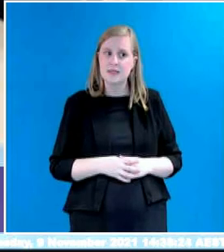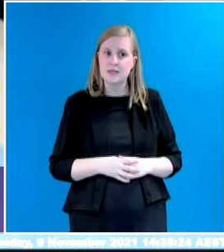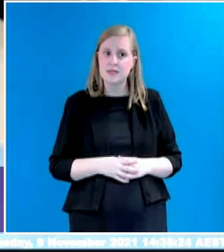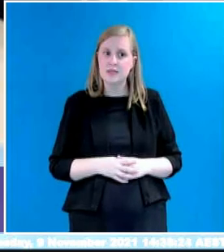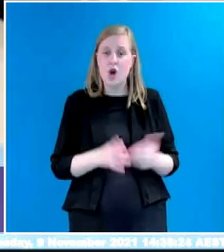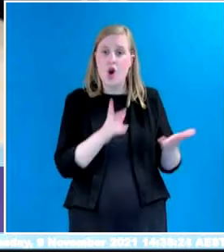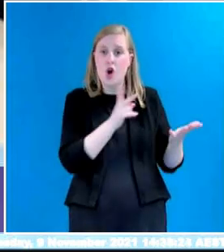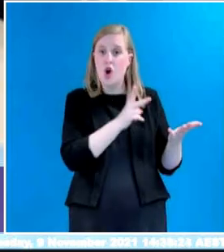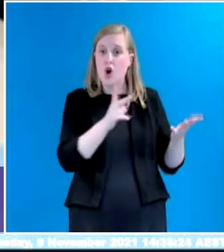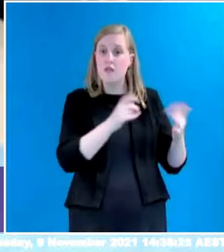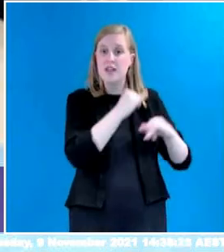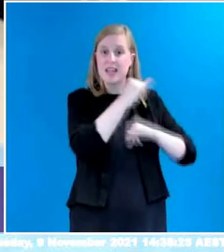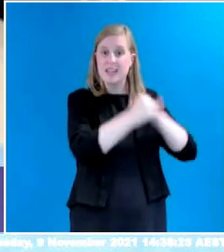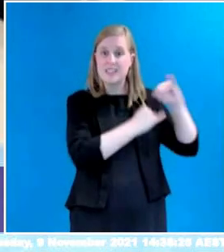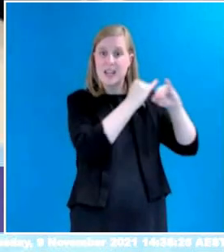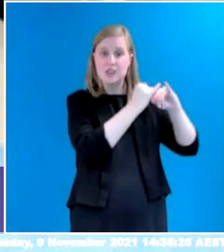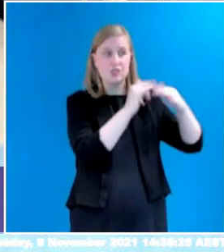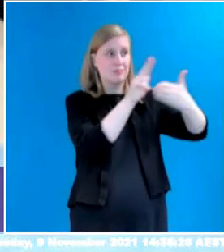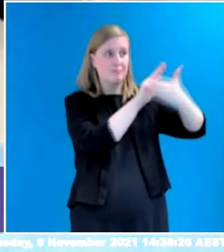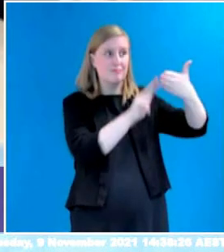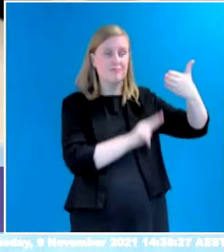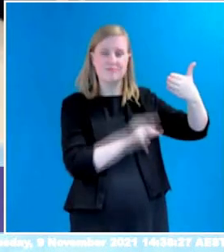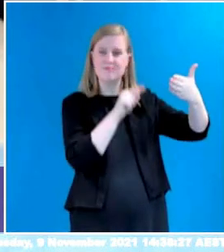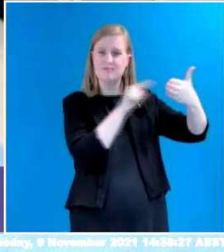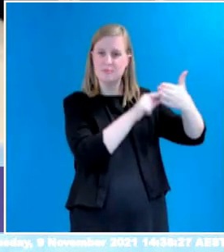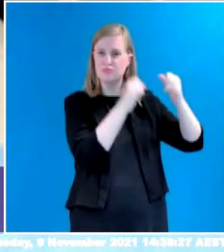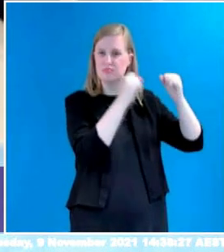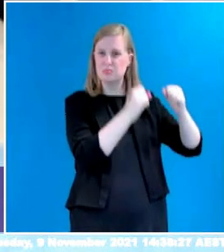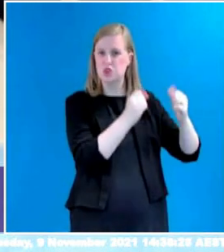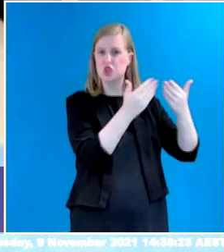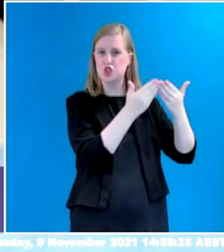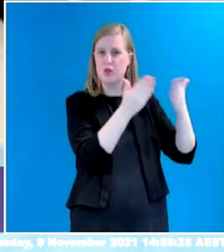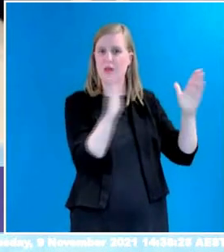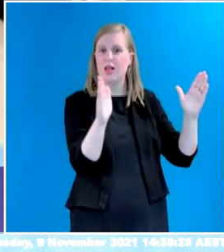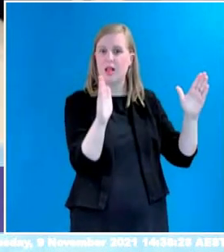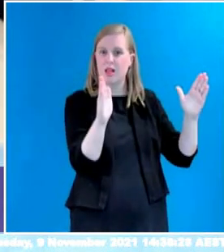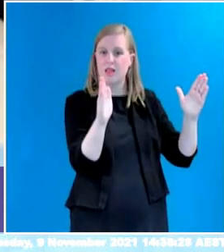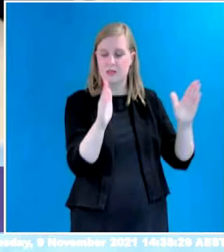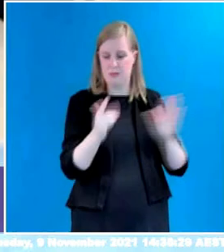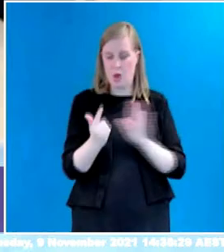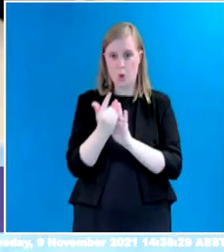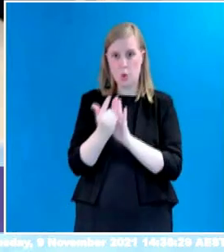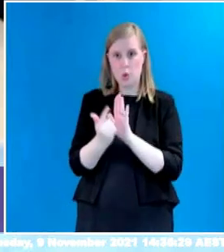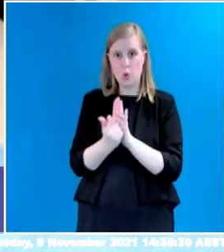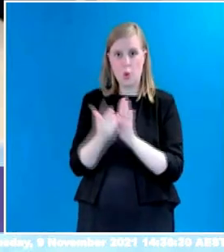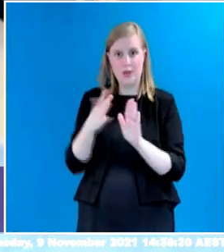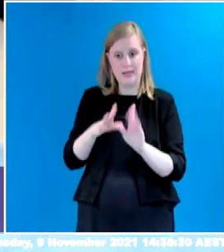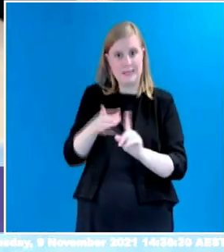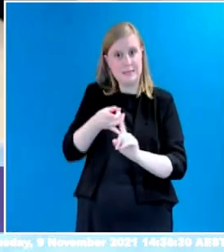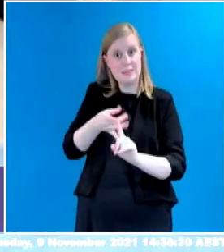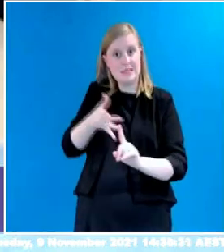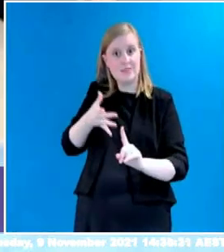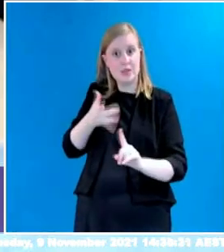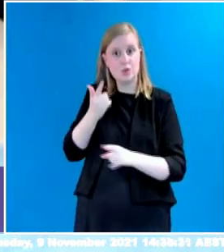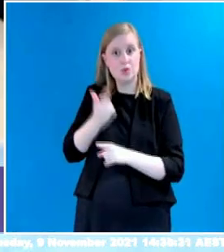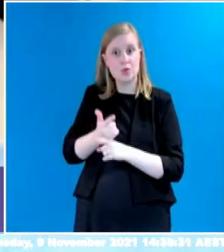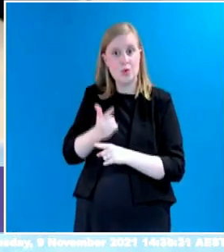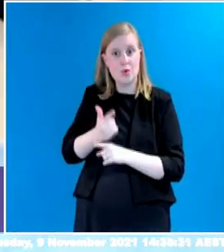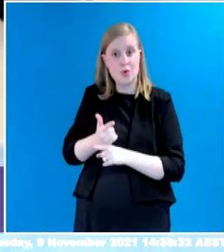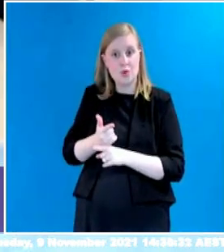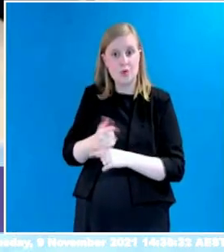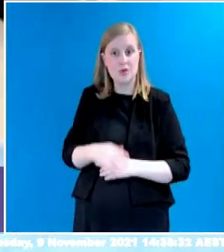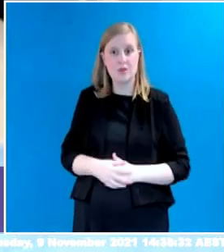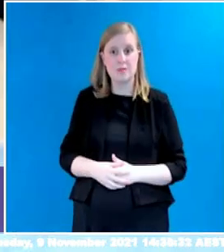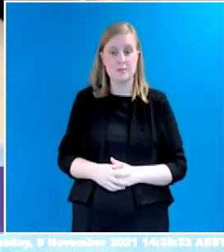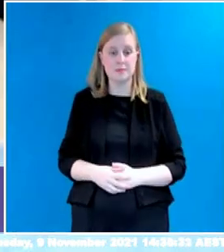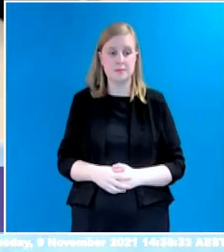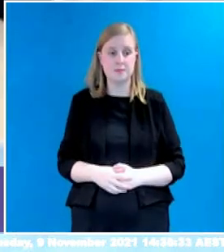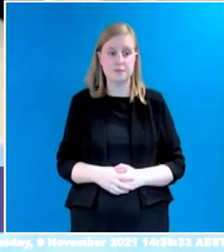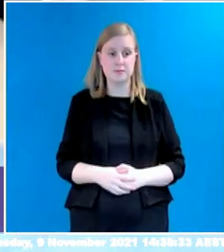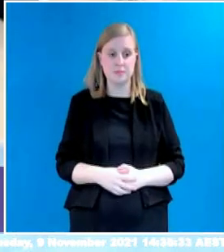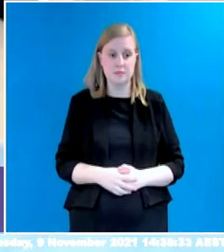necessary for there to be an effective law, so you need to take the spirit of